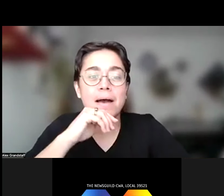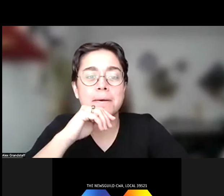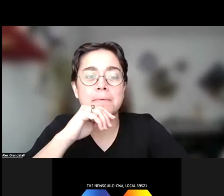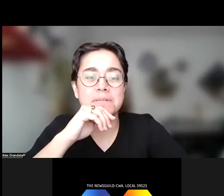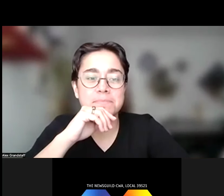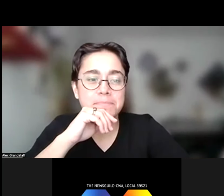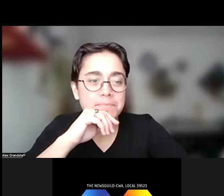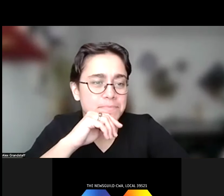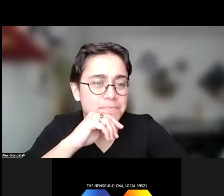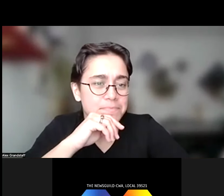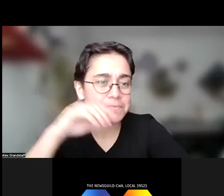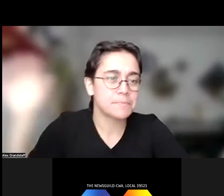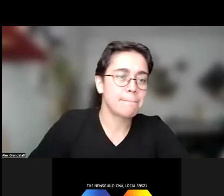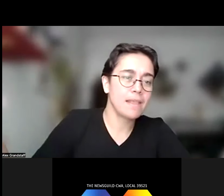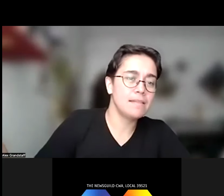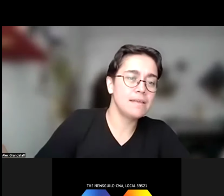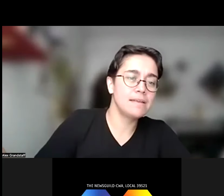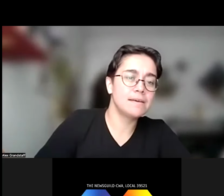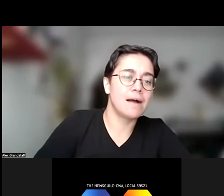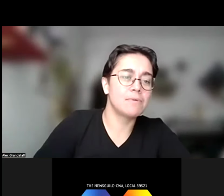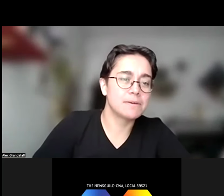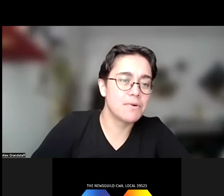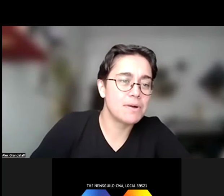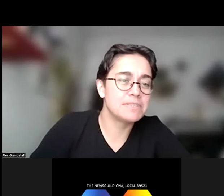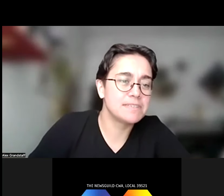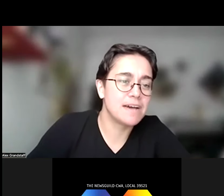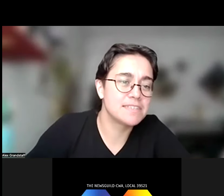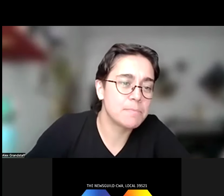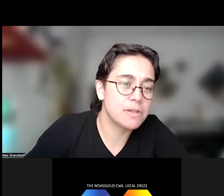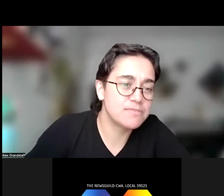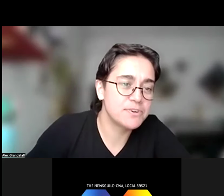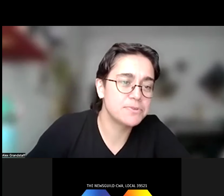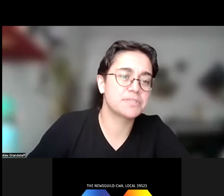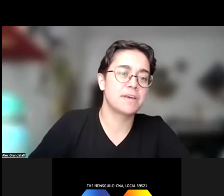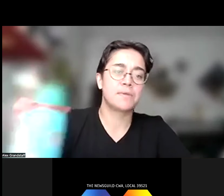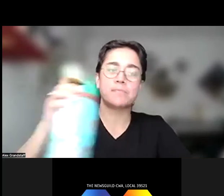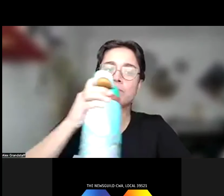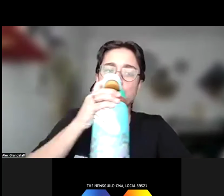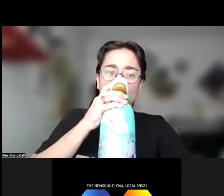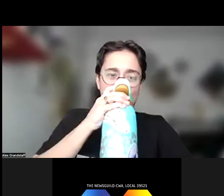That pressure can motivate change. I know it's rough. But that is the suggestion that I have.